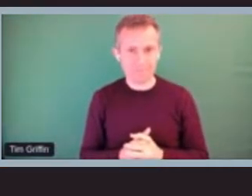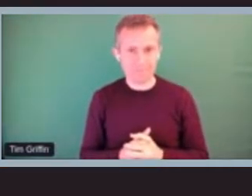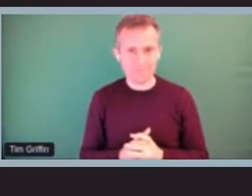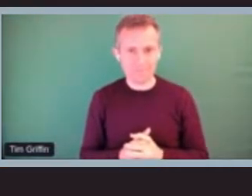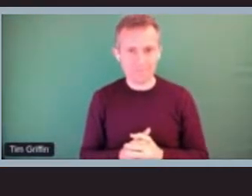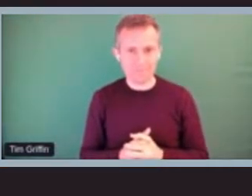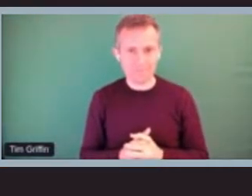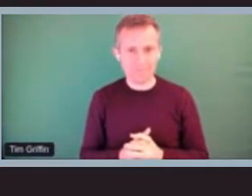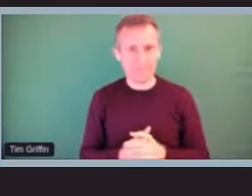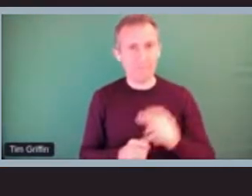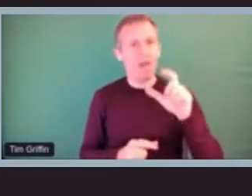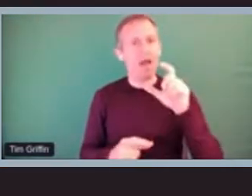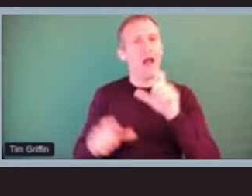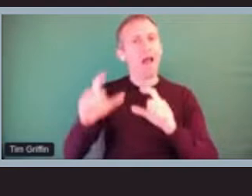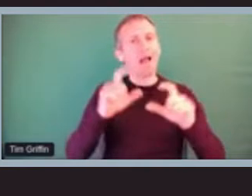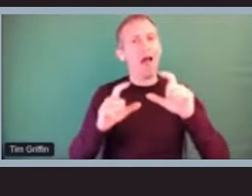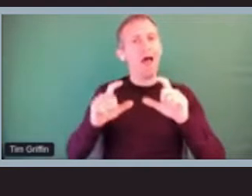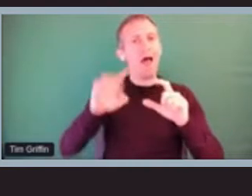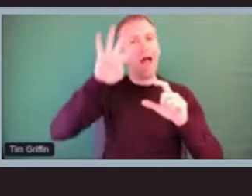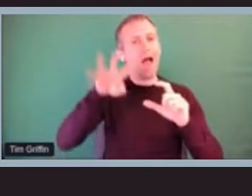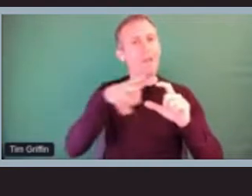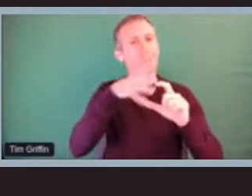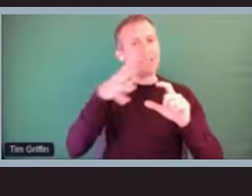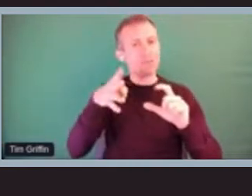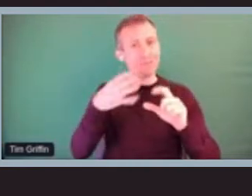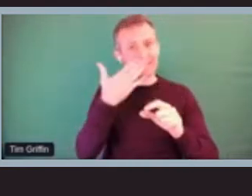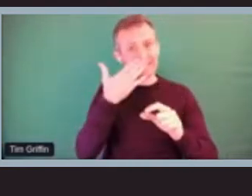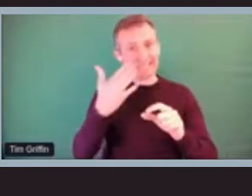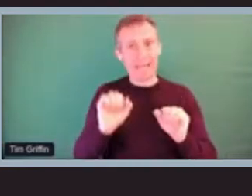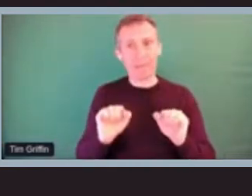The colour matrix might still be a bit too intimidating for some.